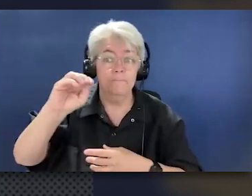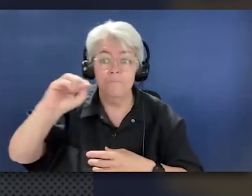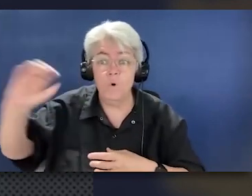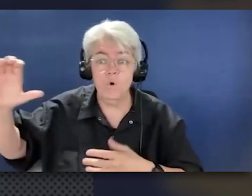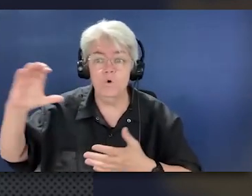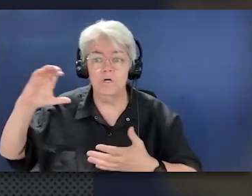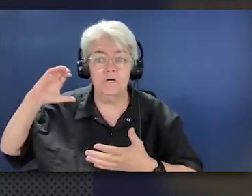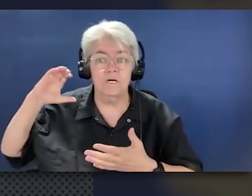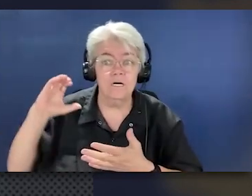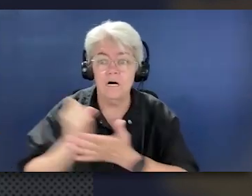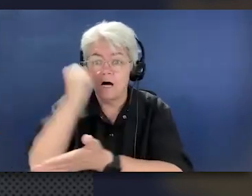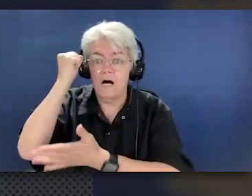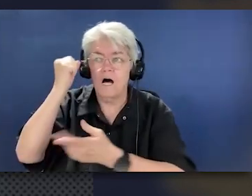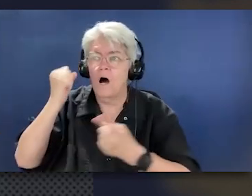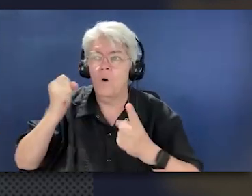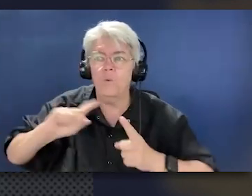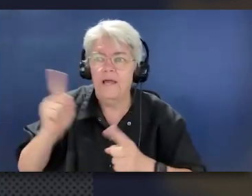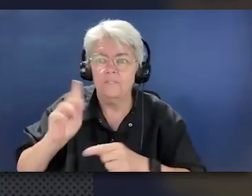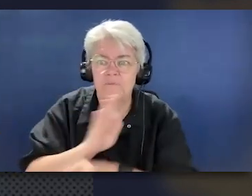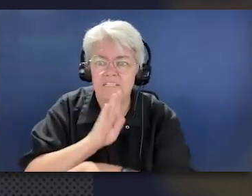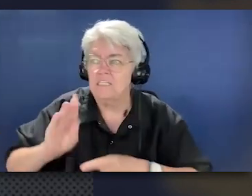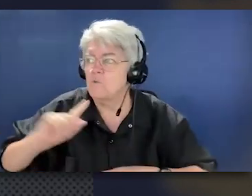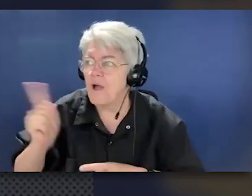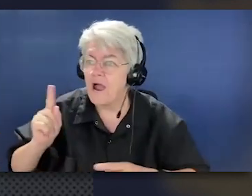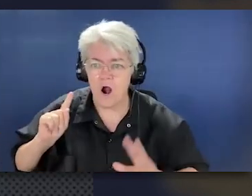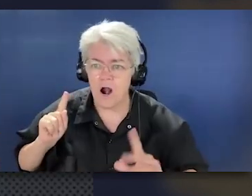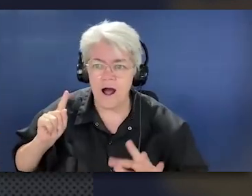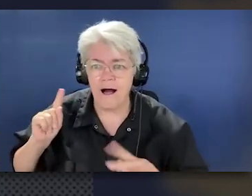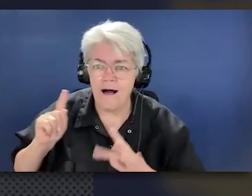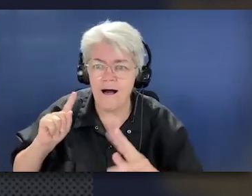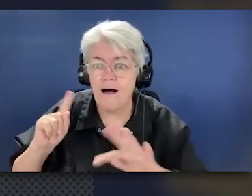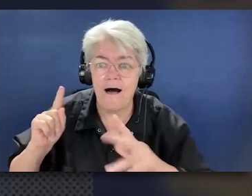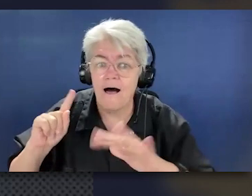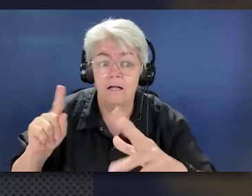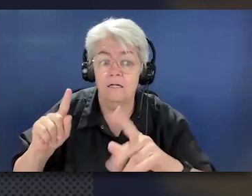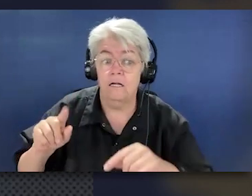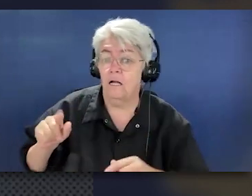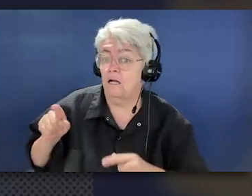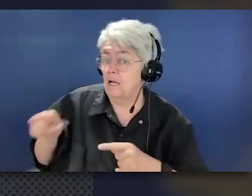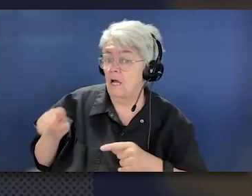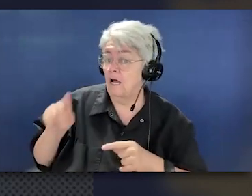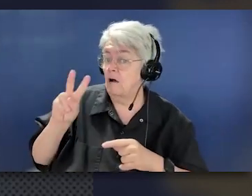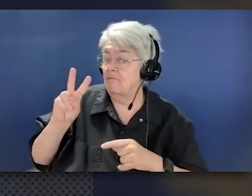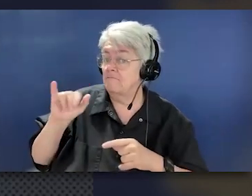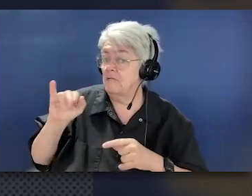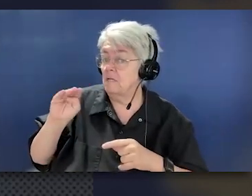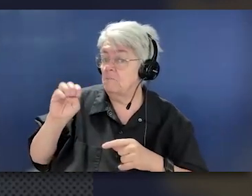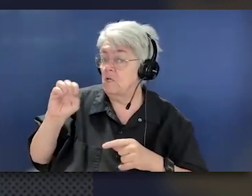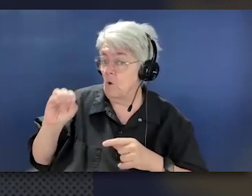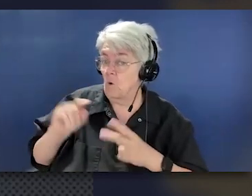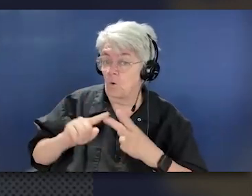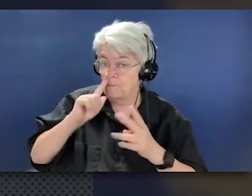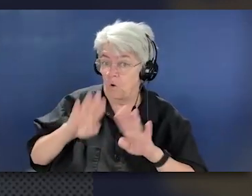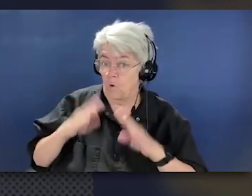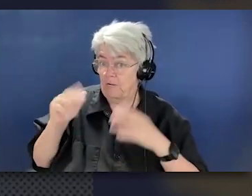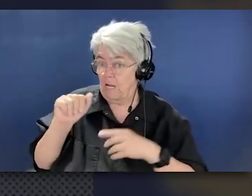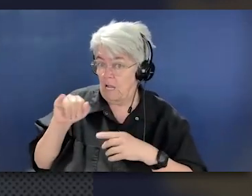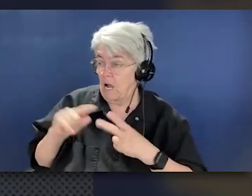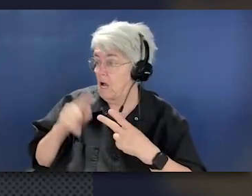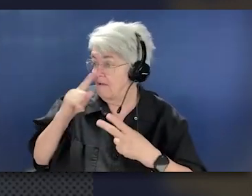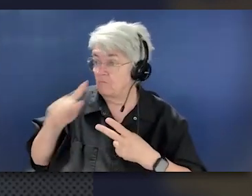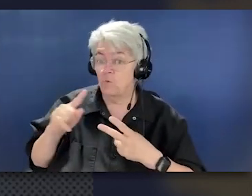model. He is now one of the featured videos on Vimeo by OpenAI for all the amazing things that